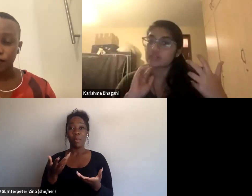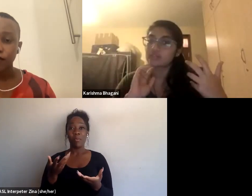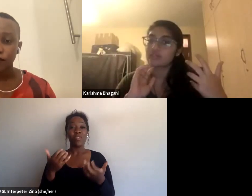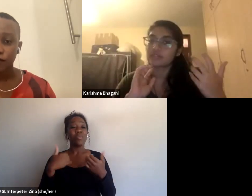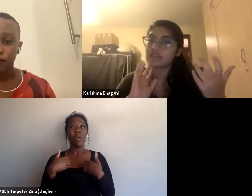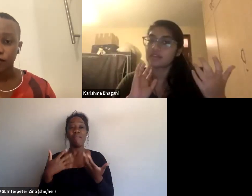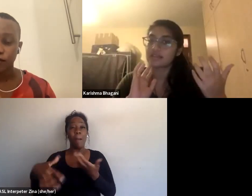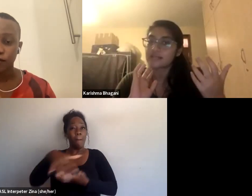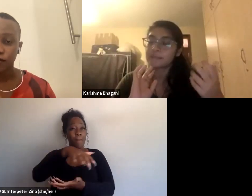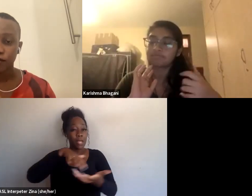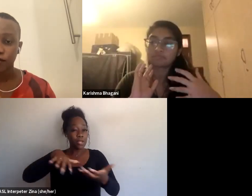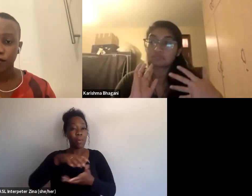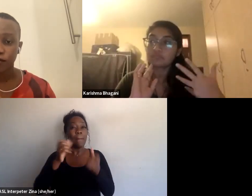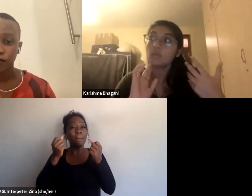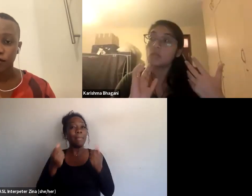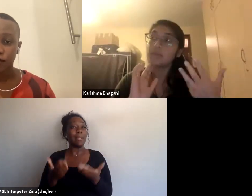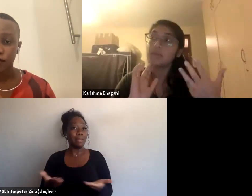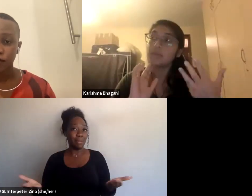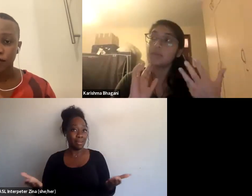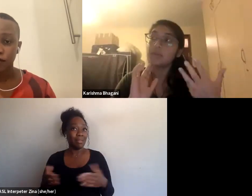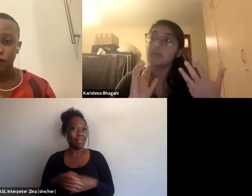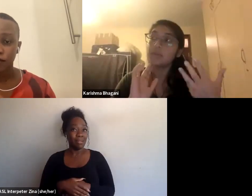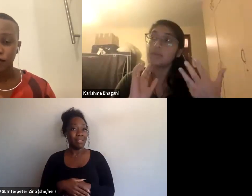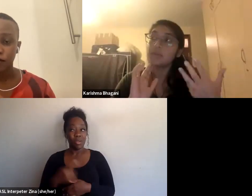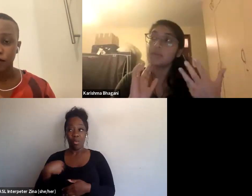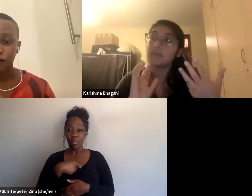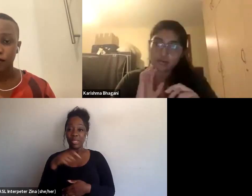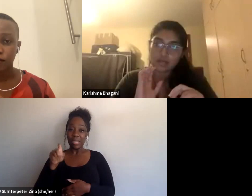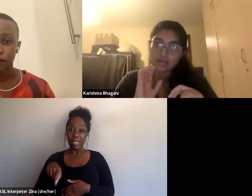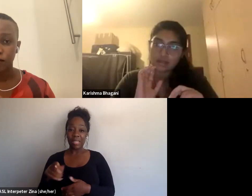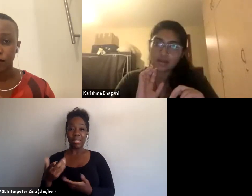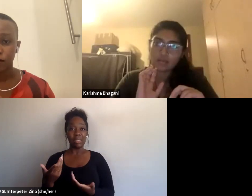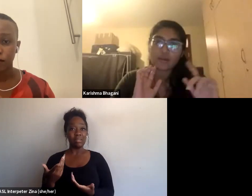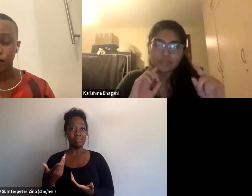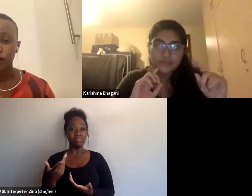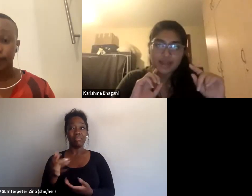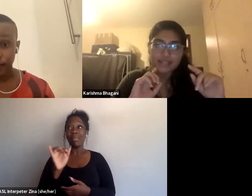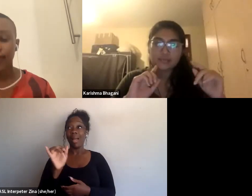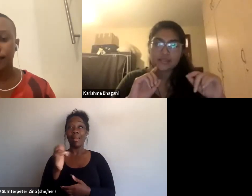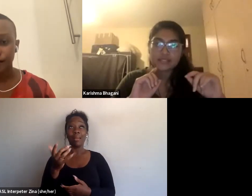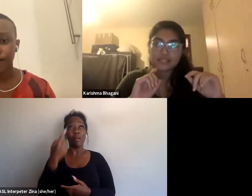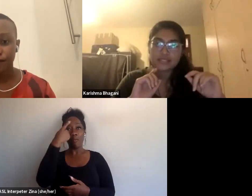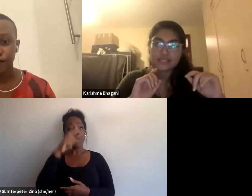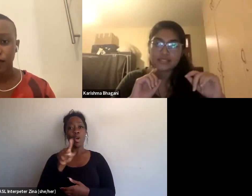of some of the things that will be needed to think about a Zoom play, you know, one of our previous panelist